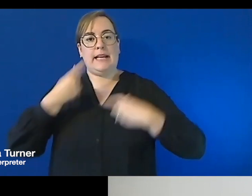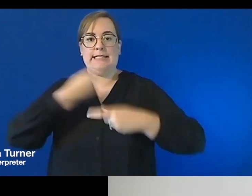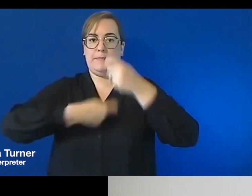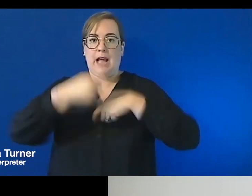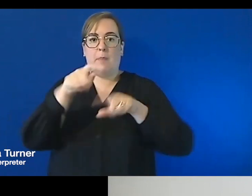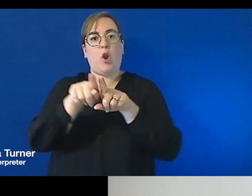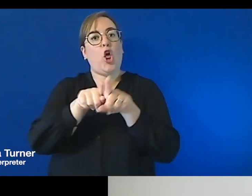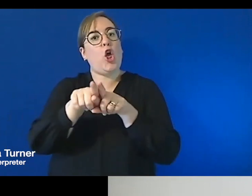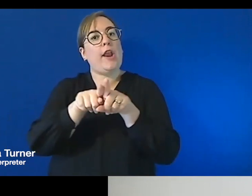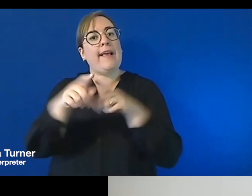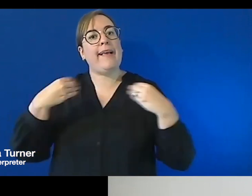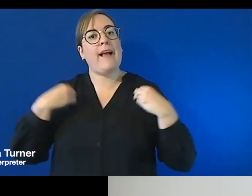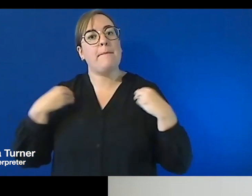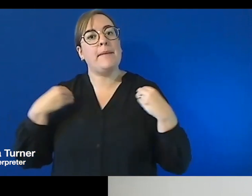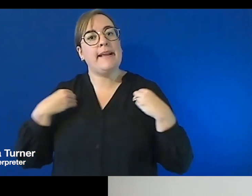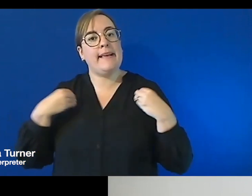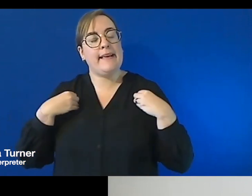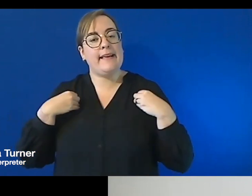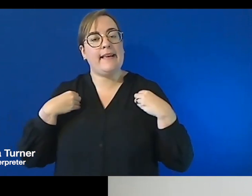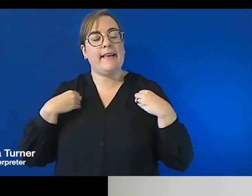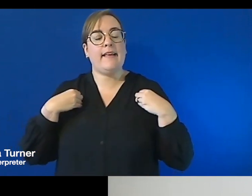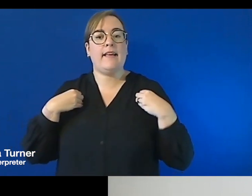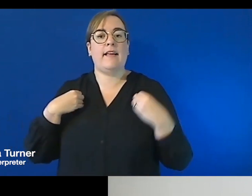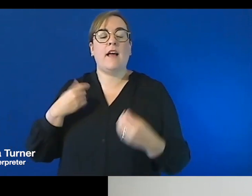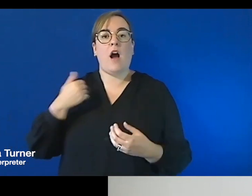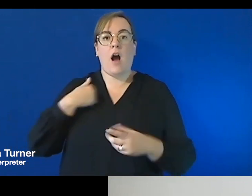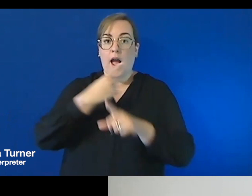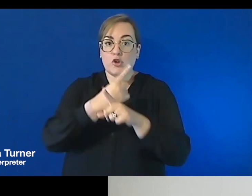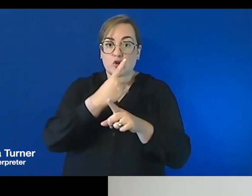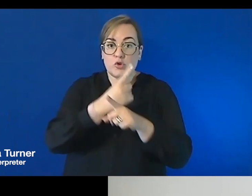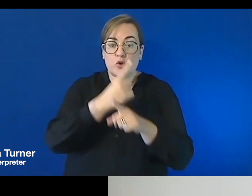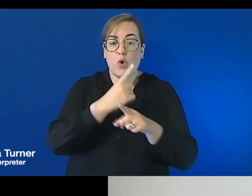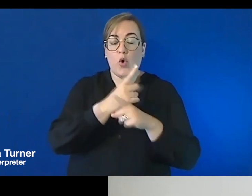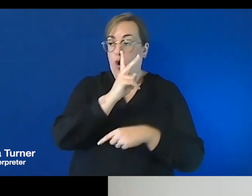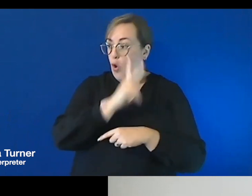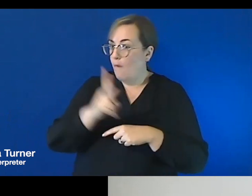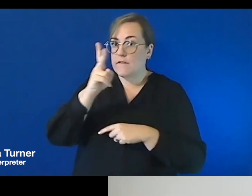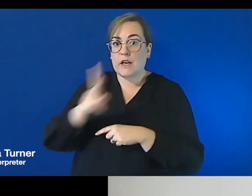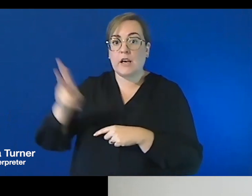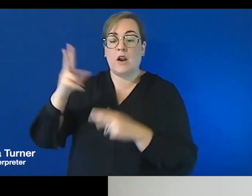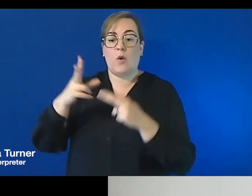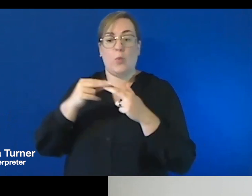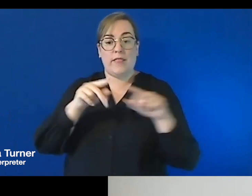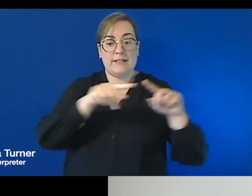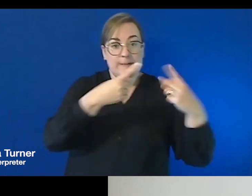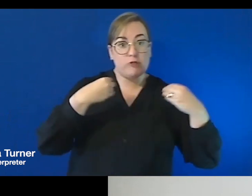of podcasts I spent talks with social robotics companies, both from Europe and United States